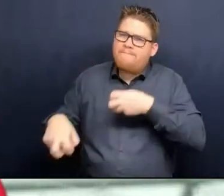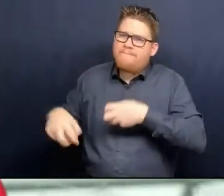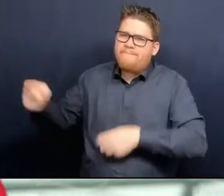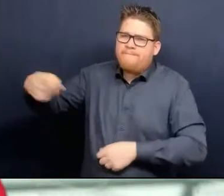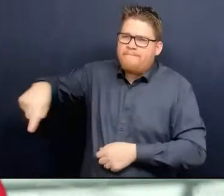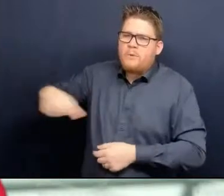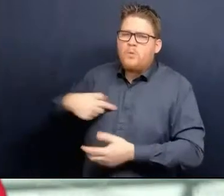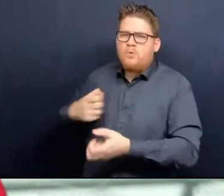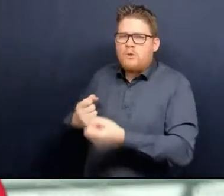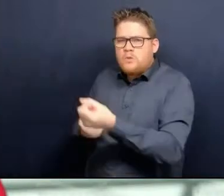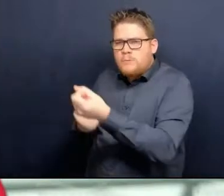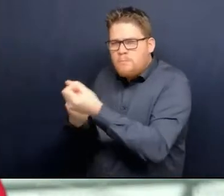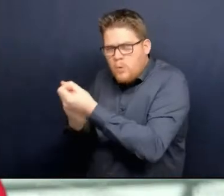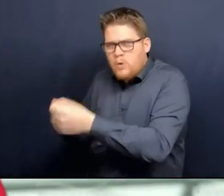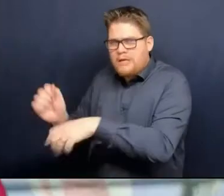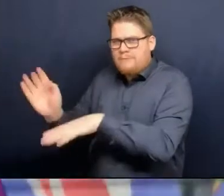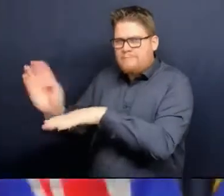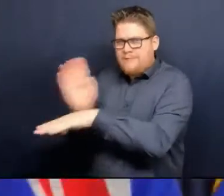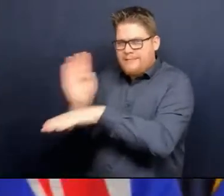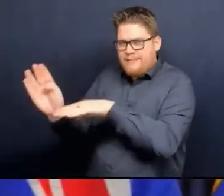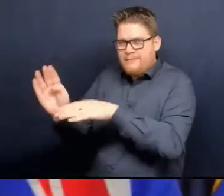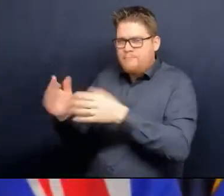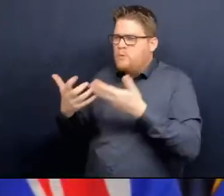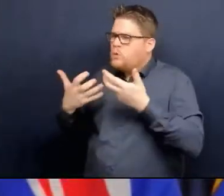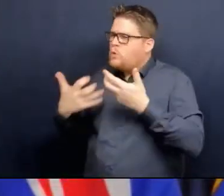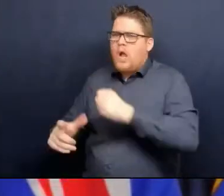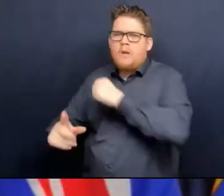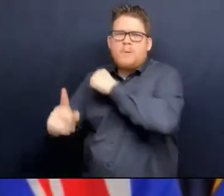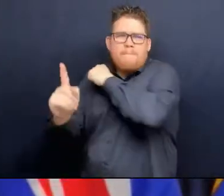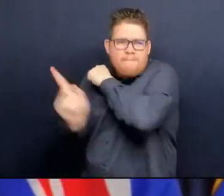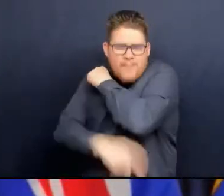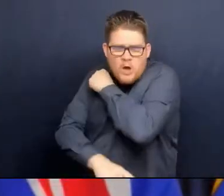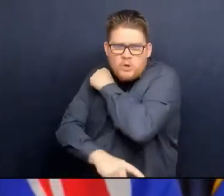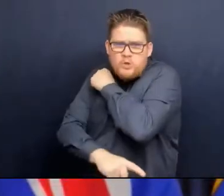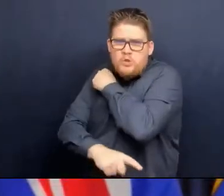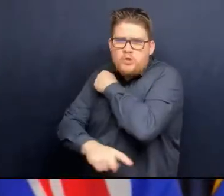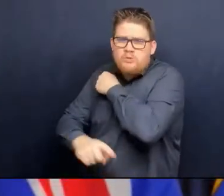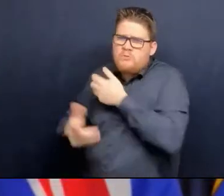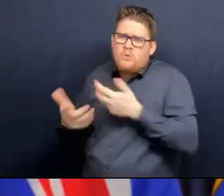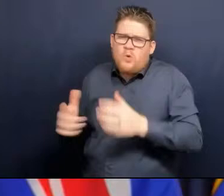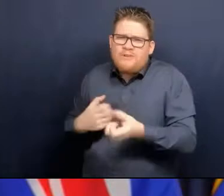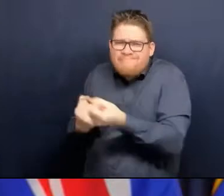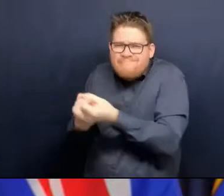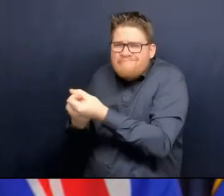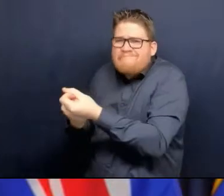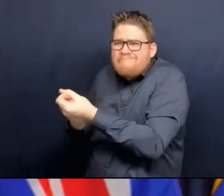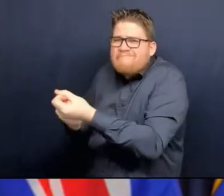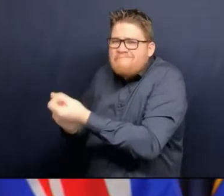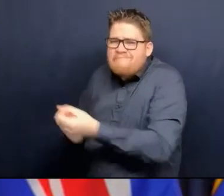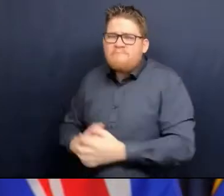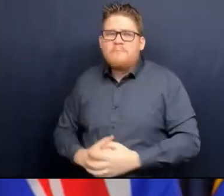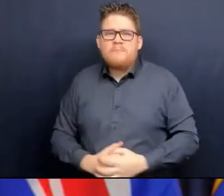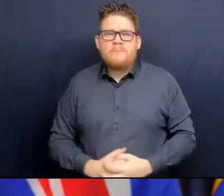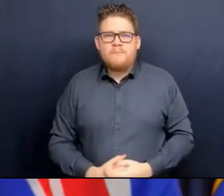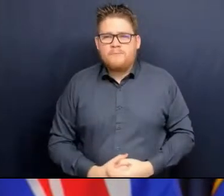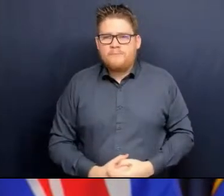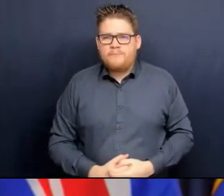do that, in a way that's non punitive. Over to Minister Dicks